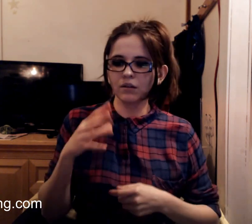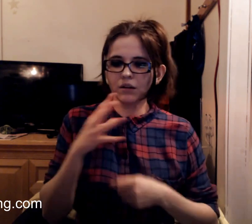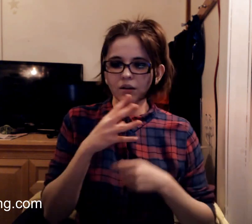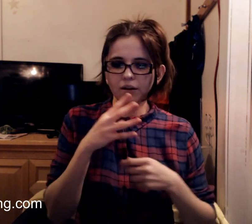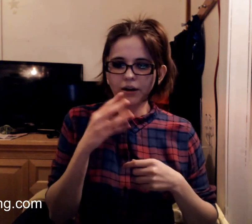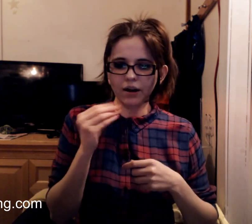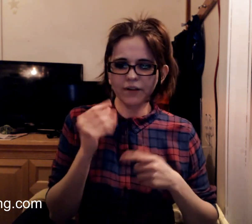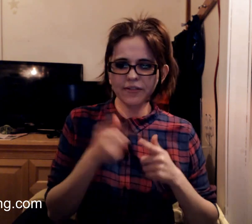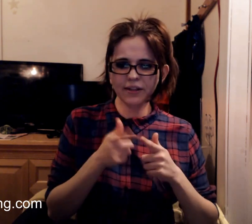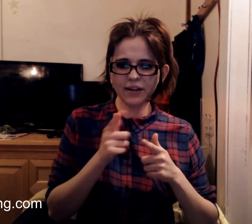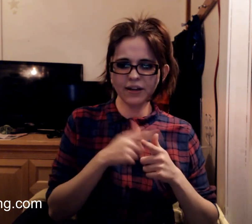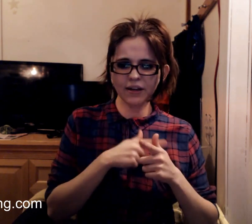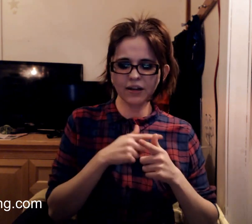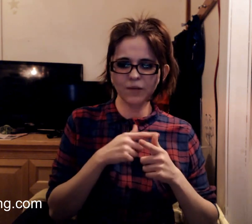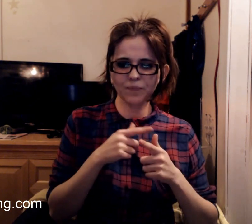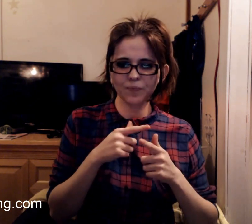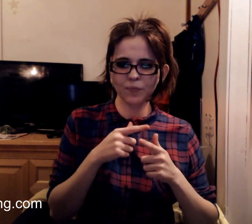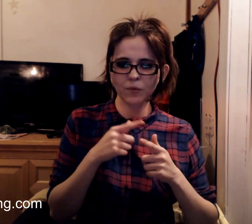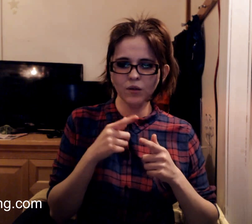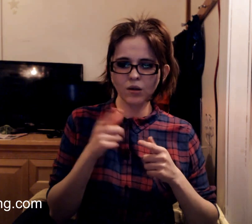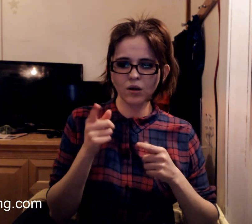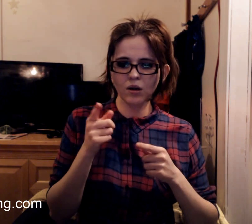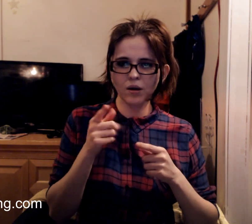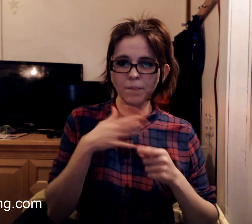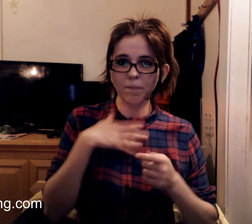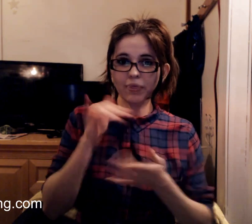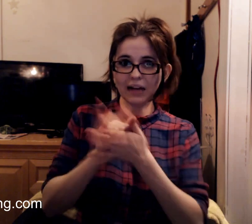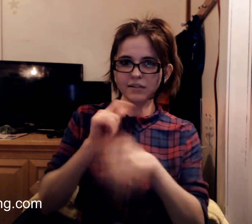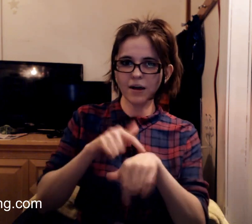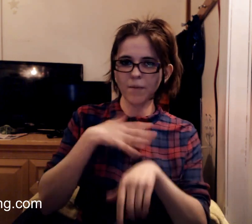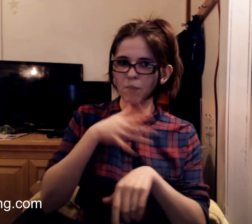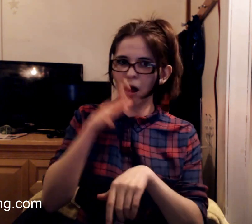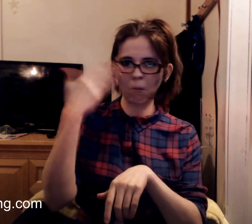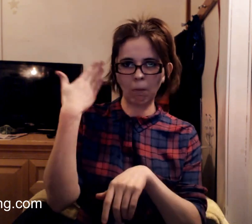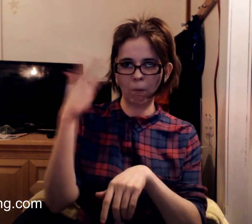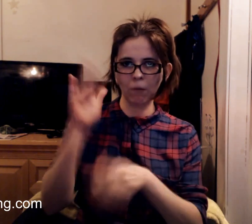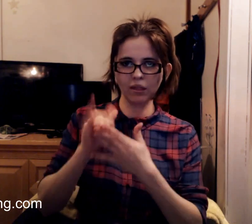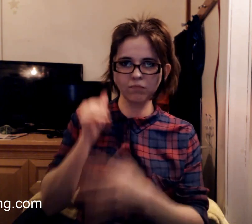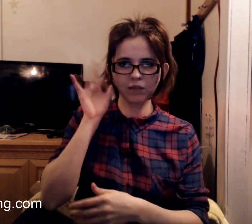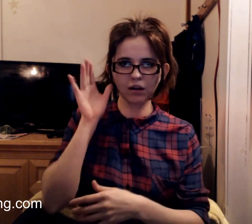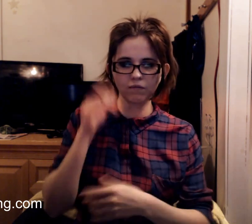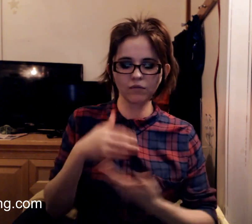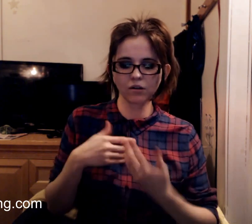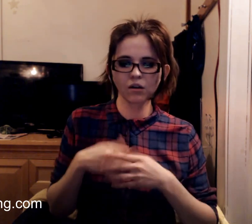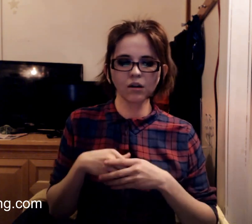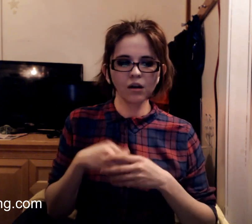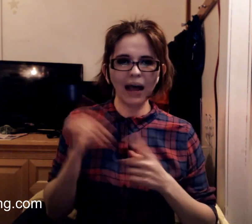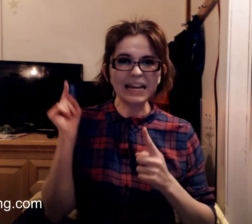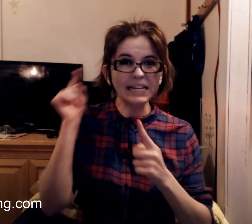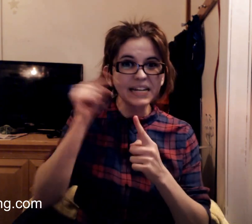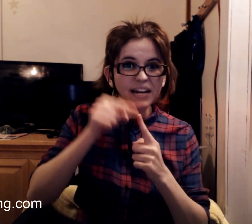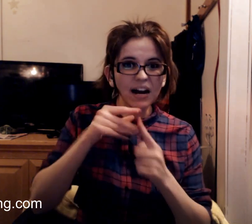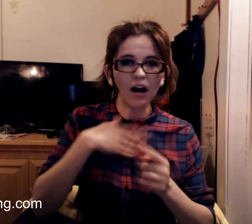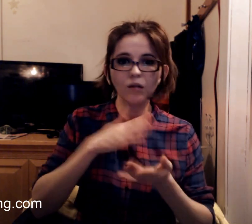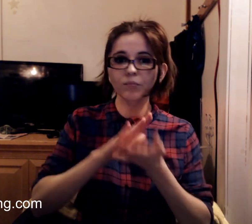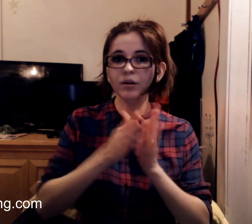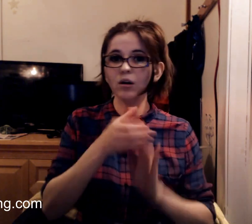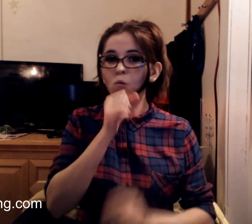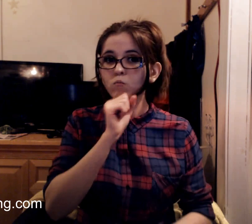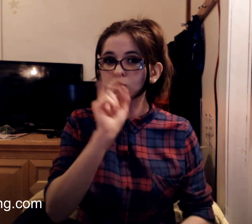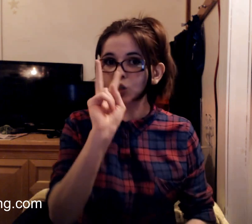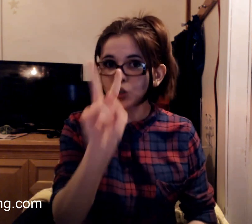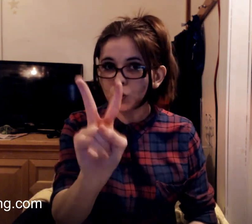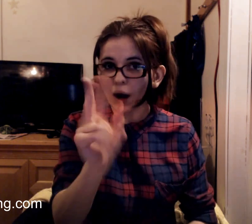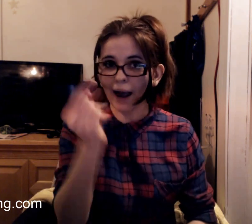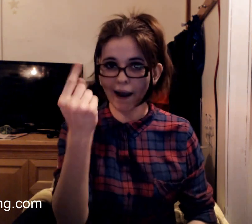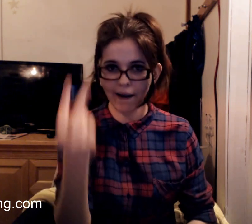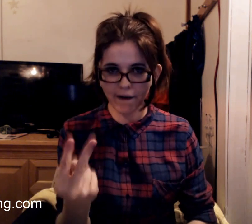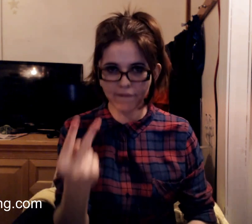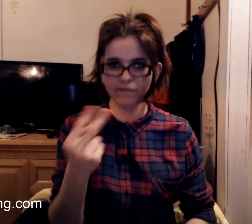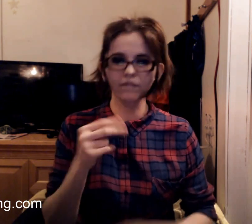And at that time my mother didn't know I was deaf until I was two and a half year old.